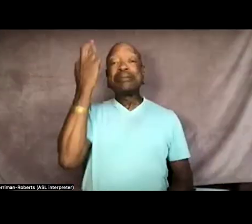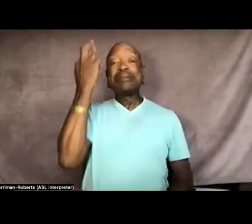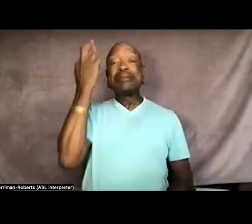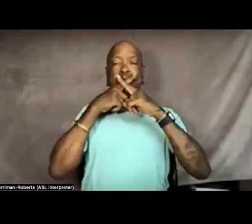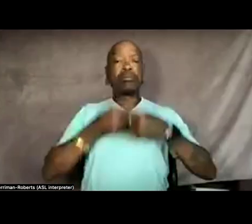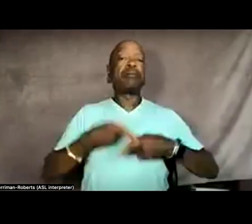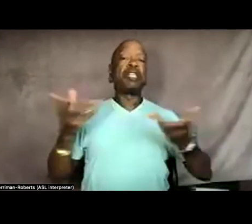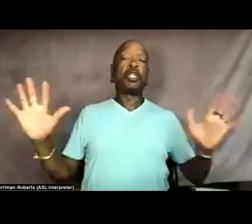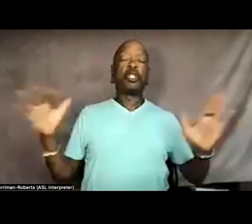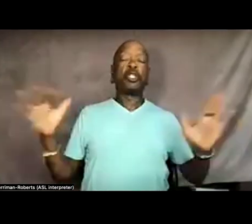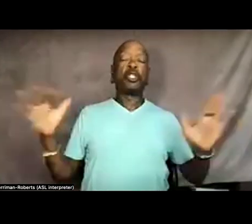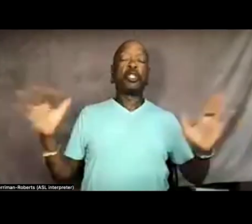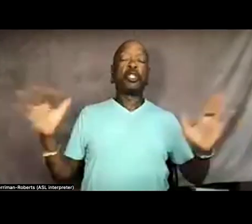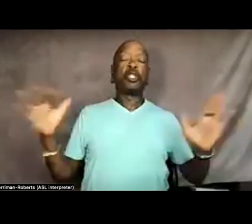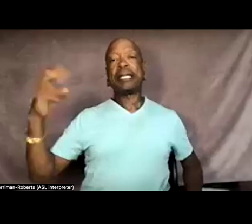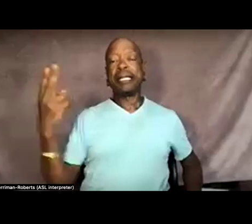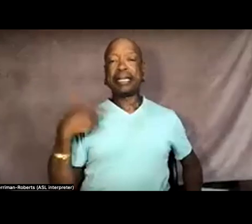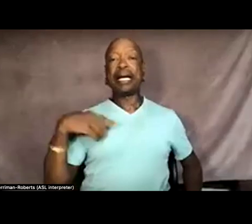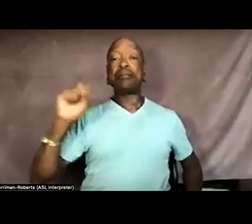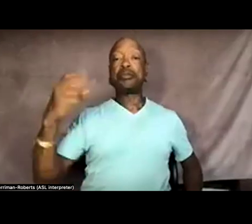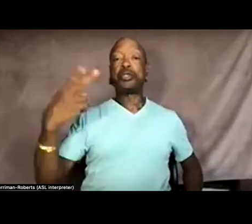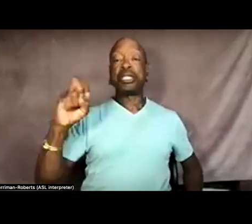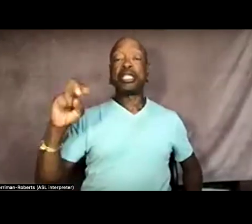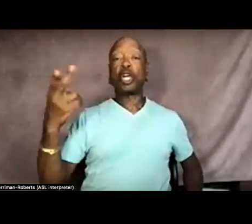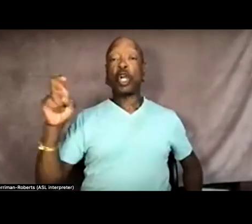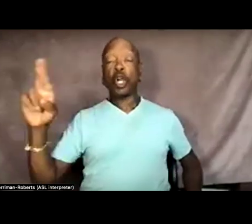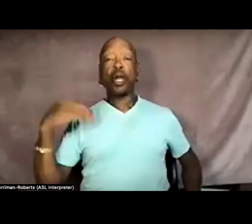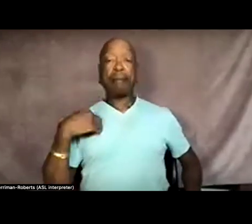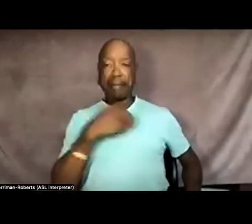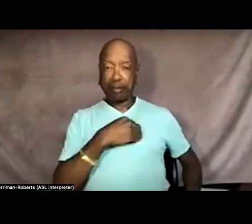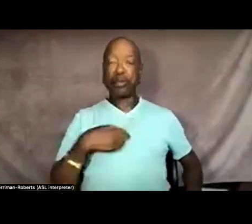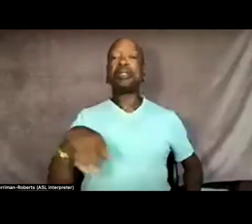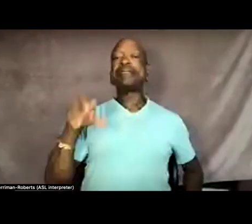she and her and I'm a member of Senior and Disability Action uh sorry my camera is off